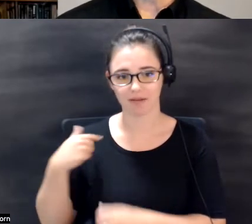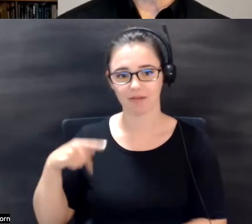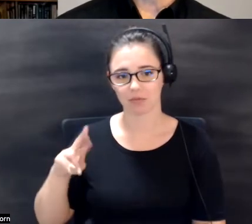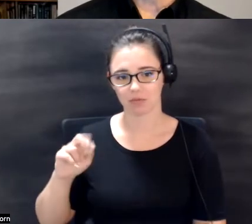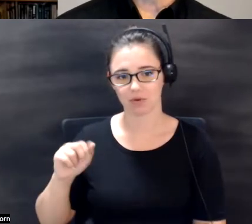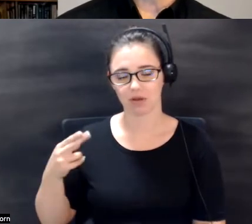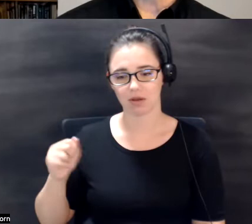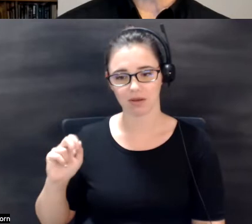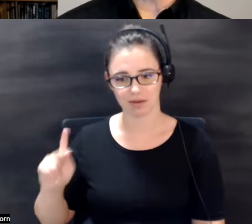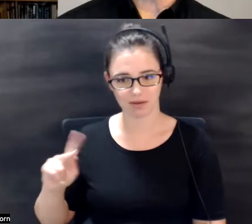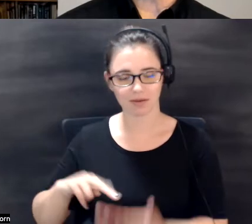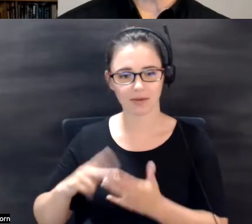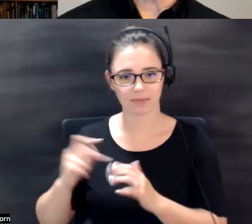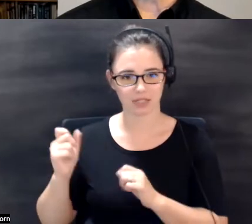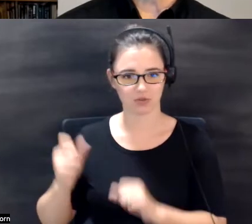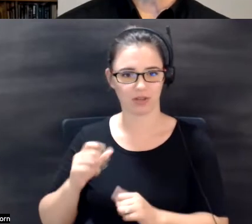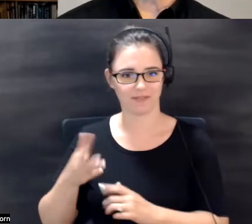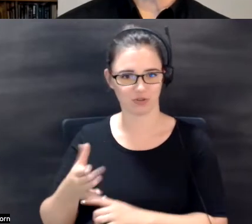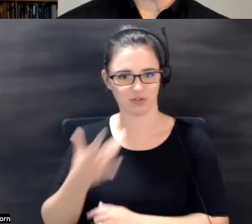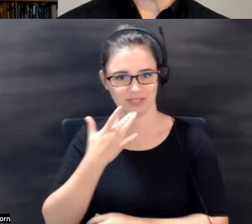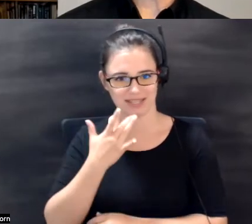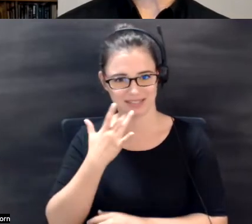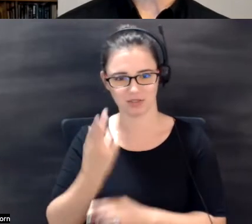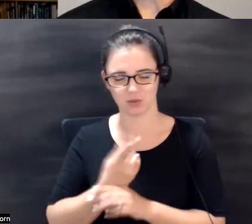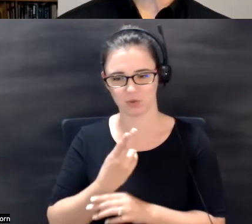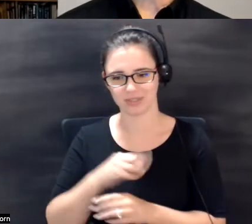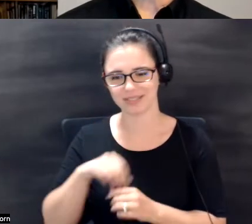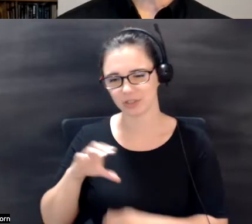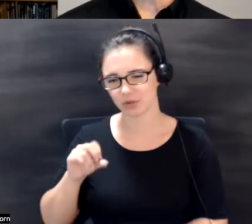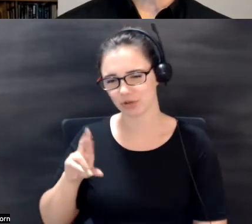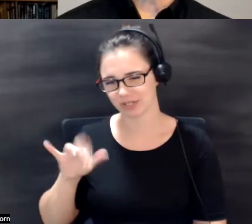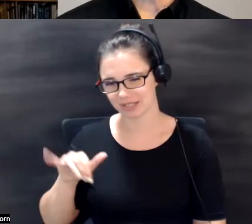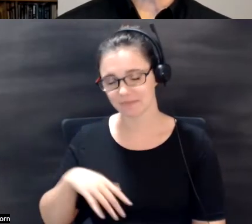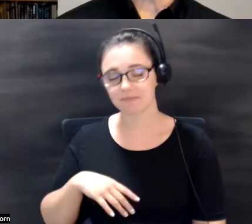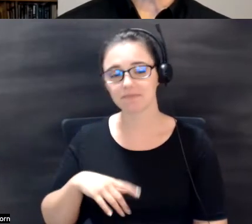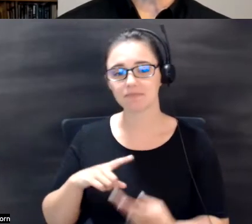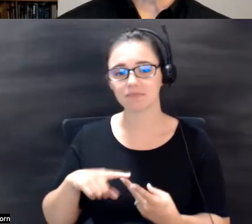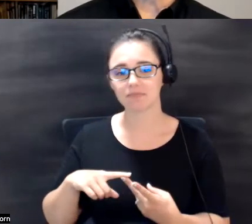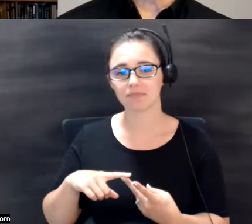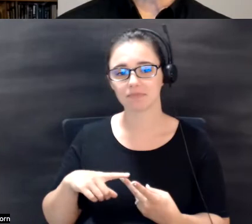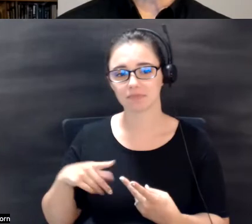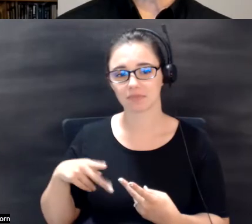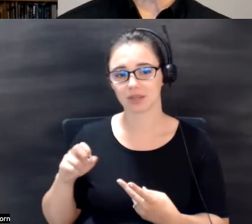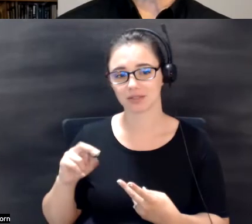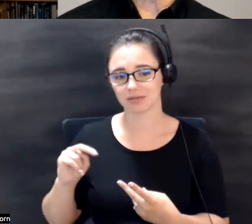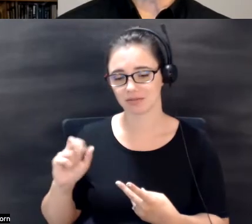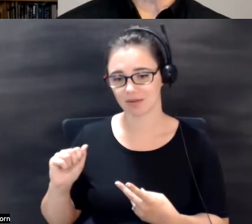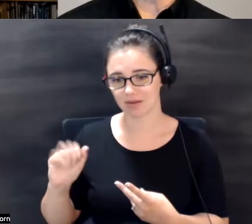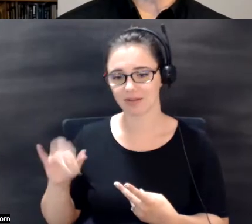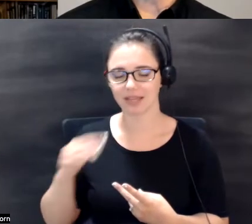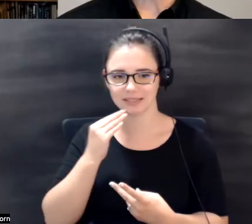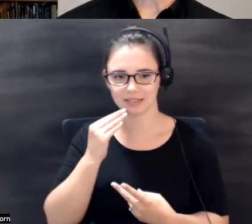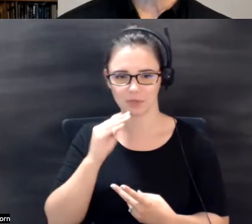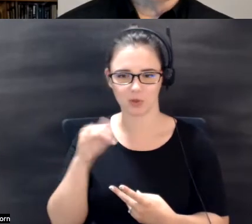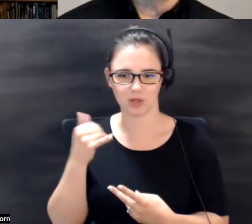is a strong fish paste or and then the palace now which is an edible yellow flower in the Cambodia